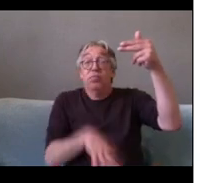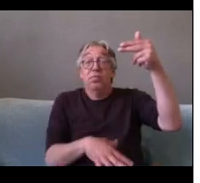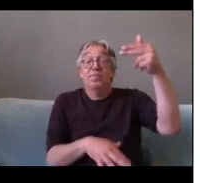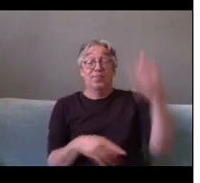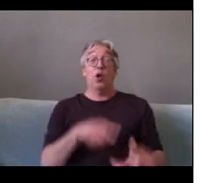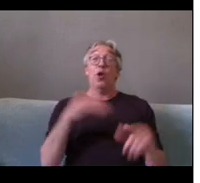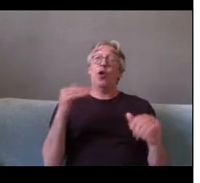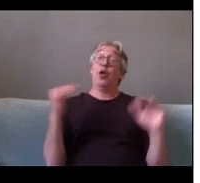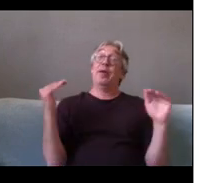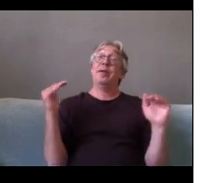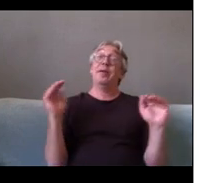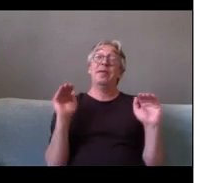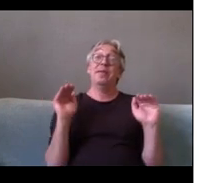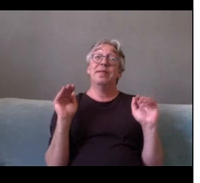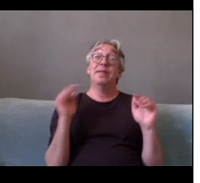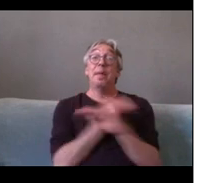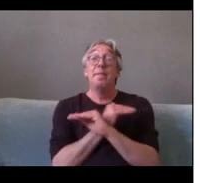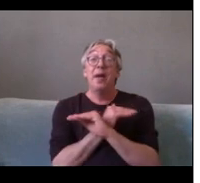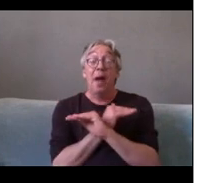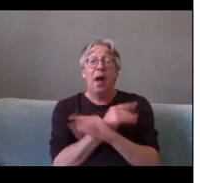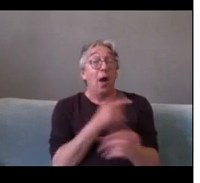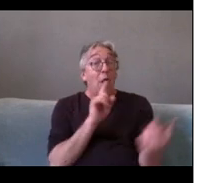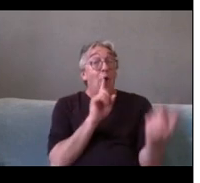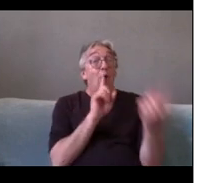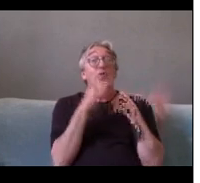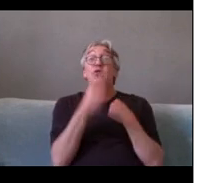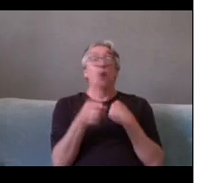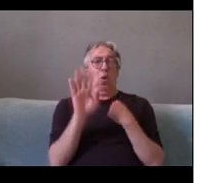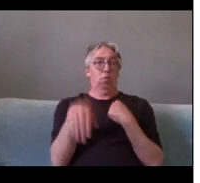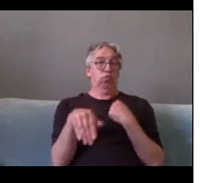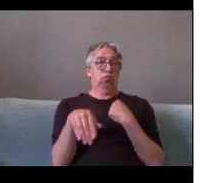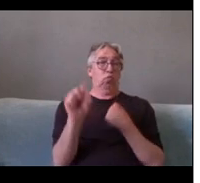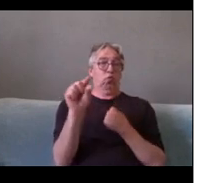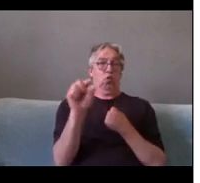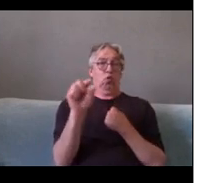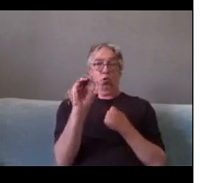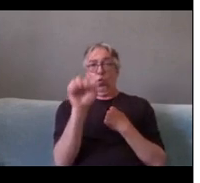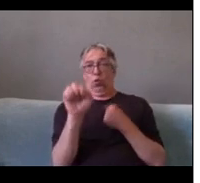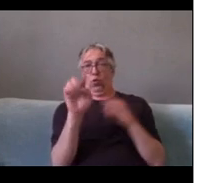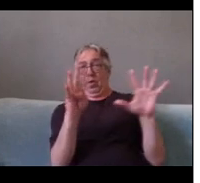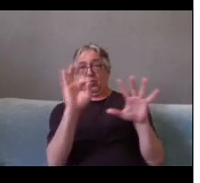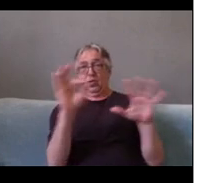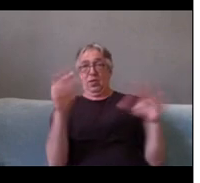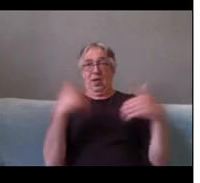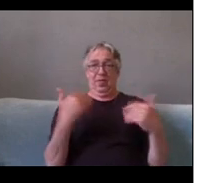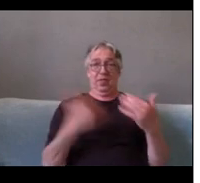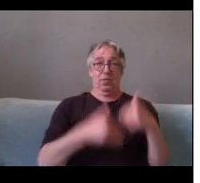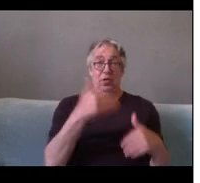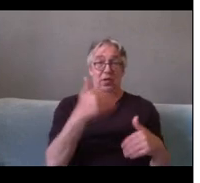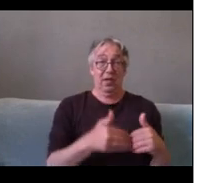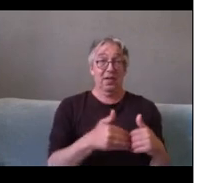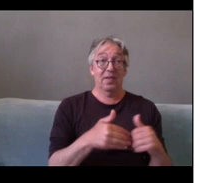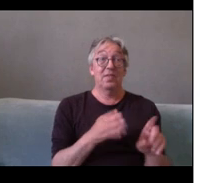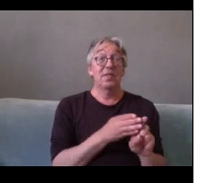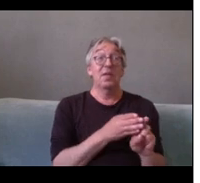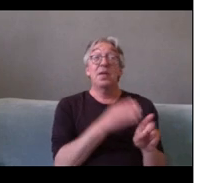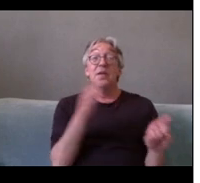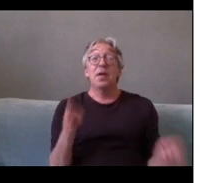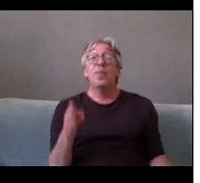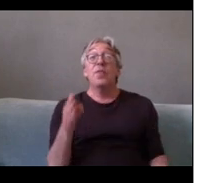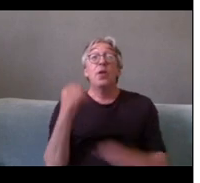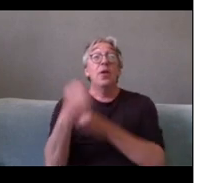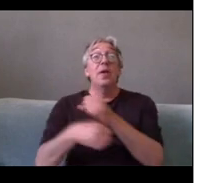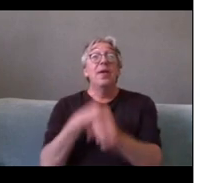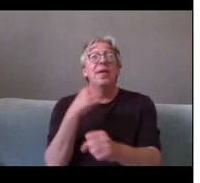In 2000 population census the same approach was used